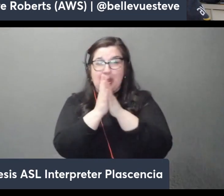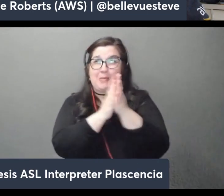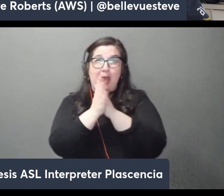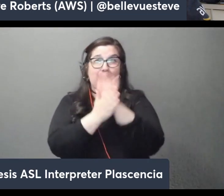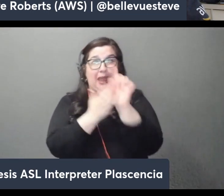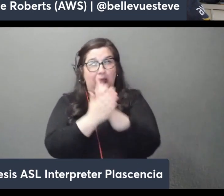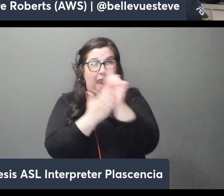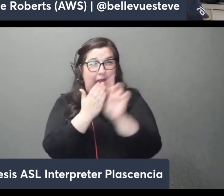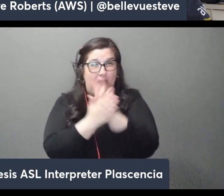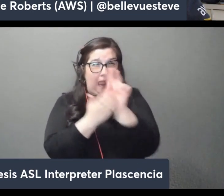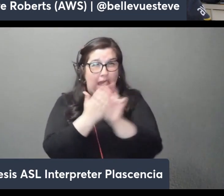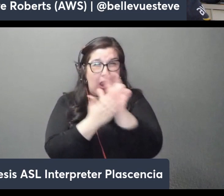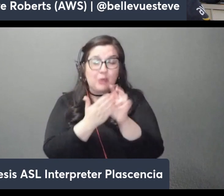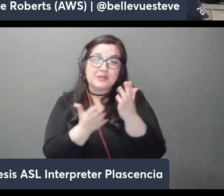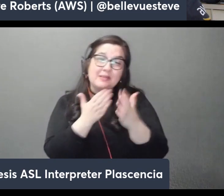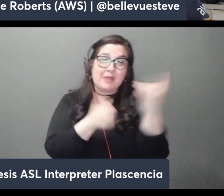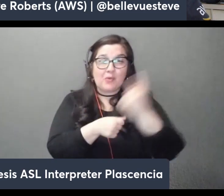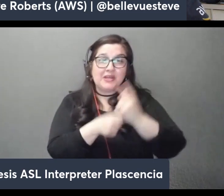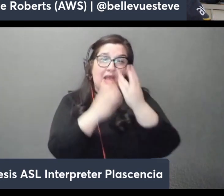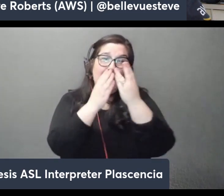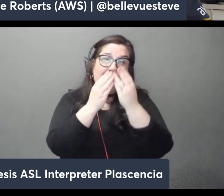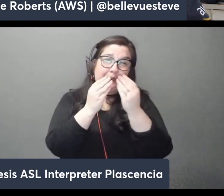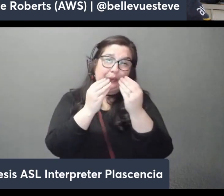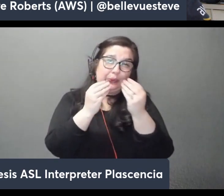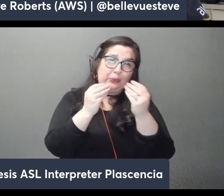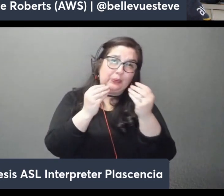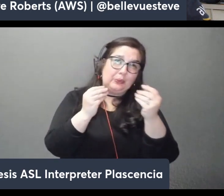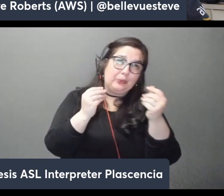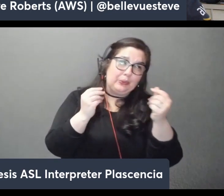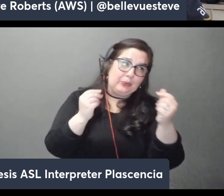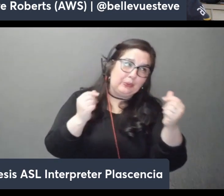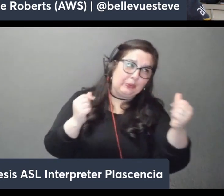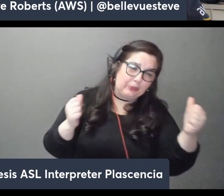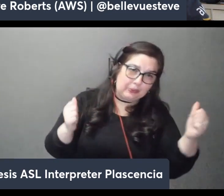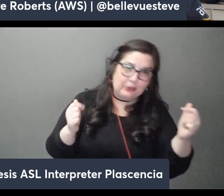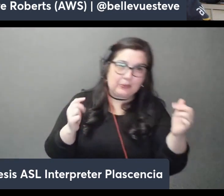and then maybe it subsides, and it takes a while for it to build up again.